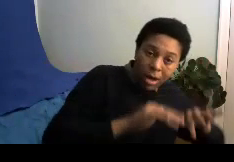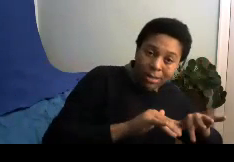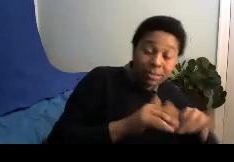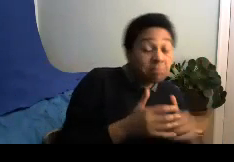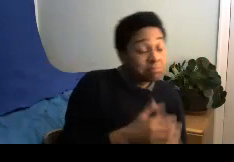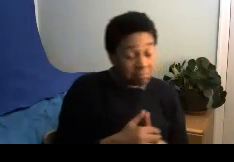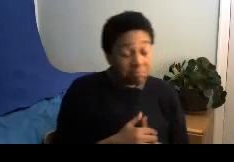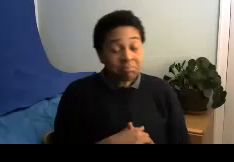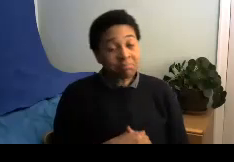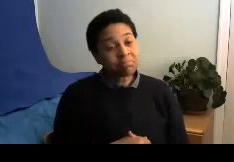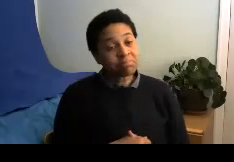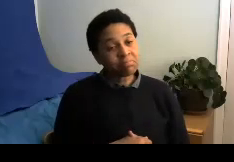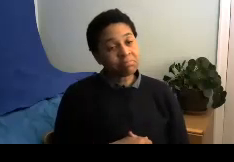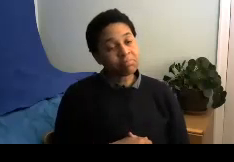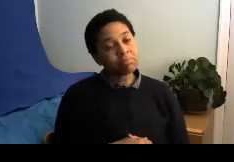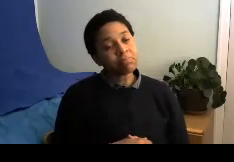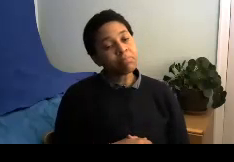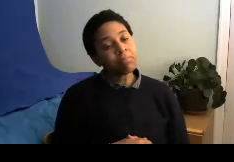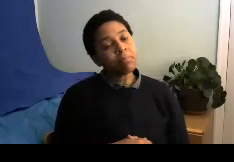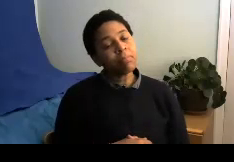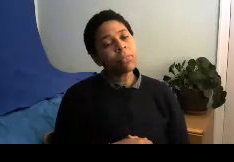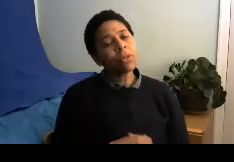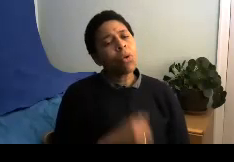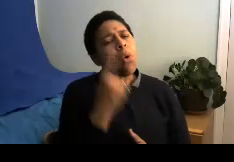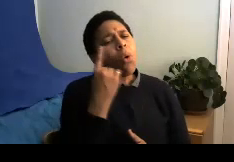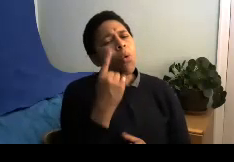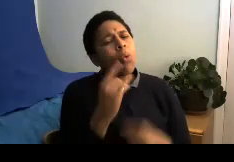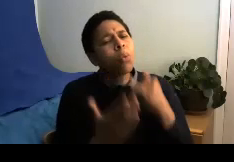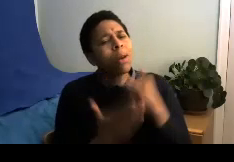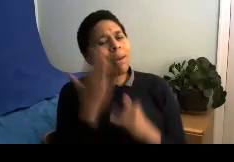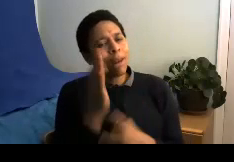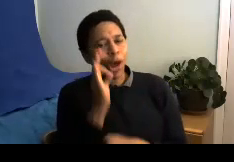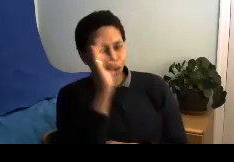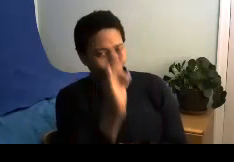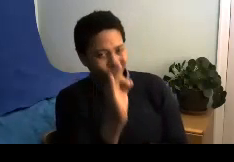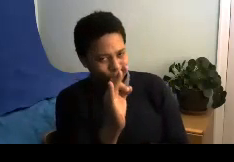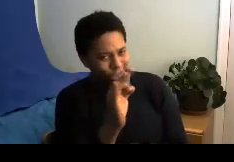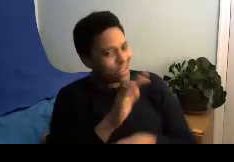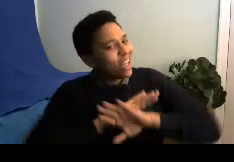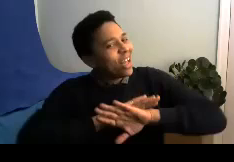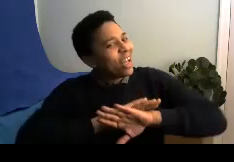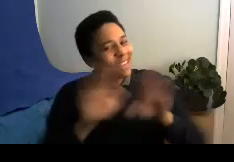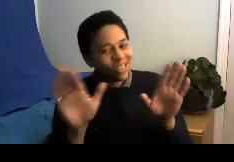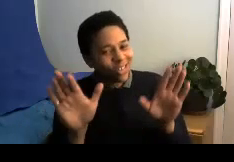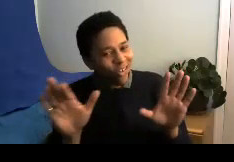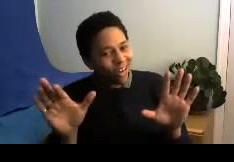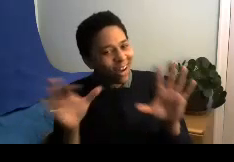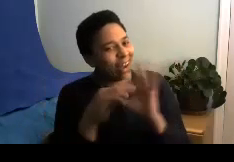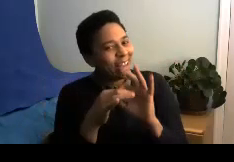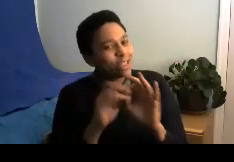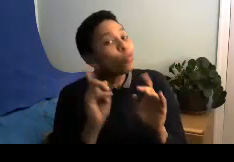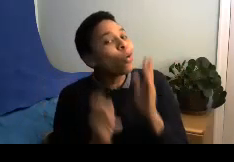Dan: brilliantly. And so one very final question, I promise and it won't be about, you know, what's happening next. So, and